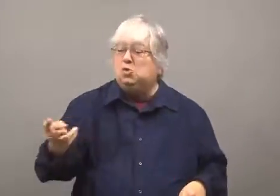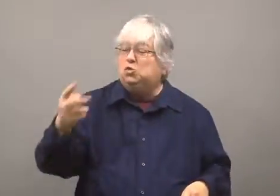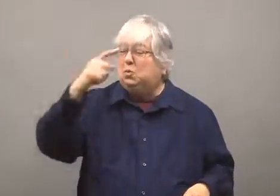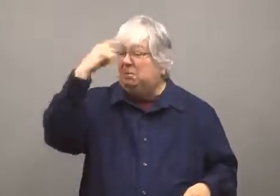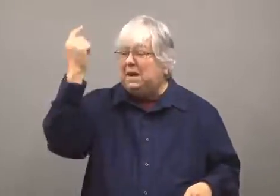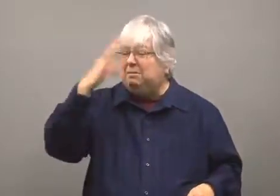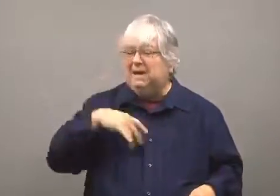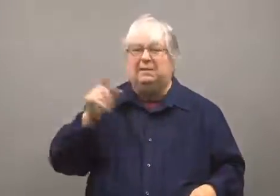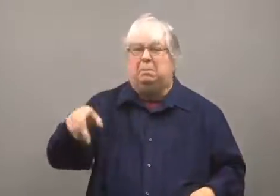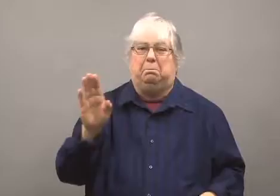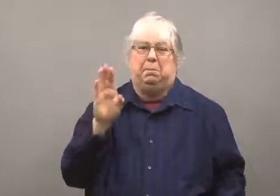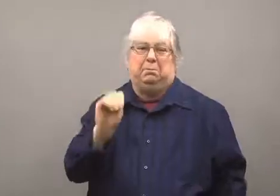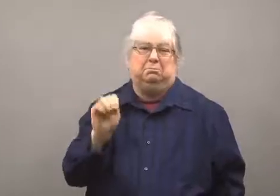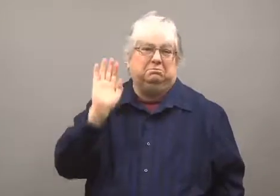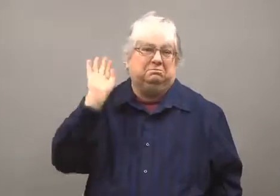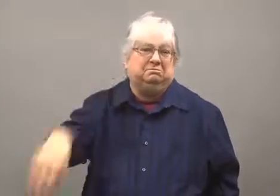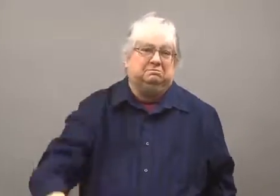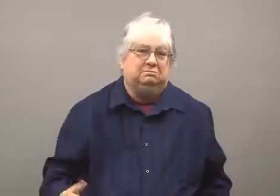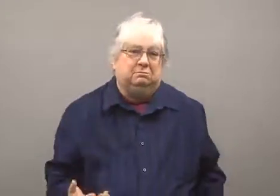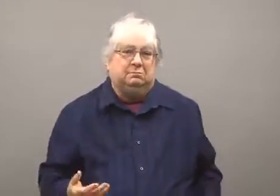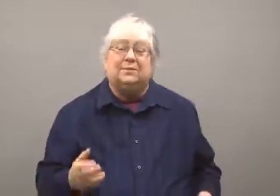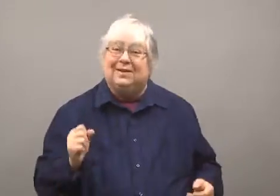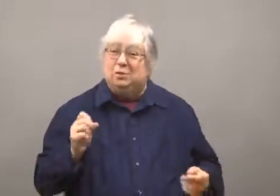He referred to the two black men as bums.